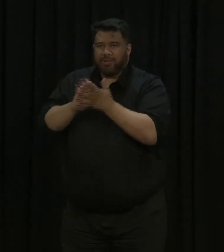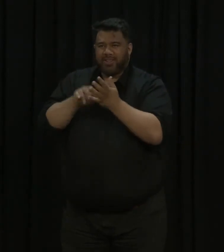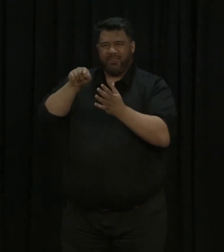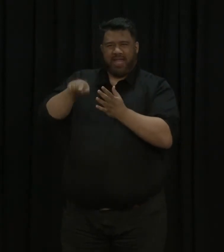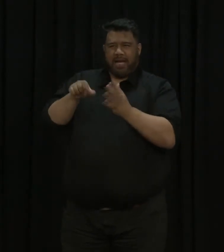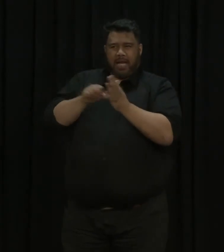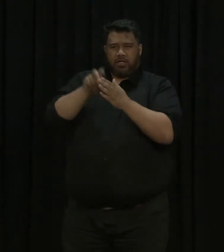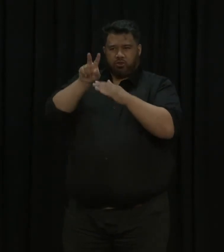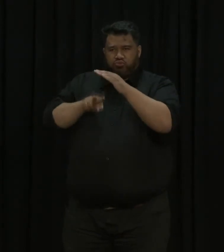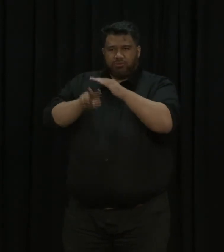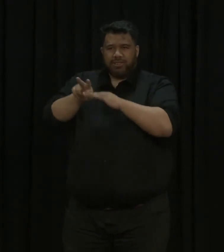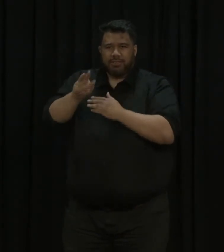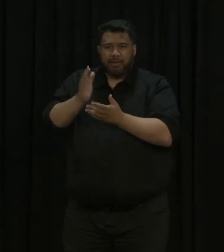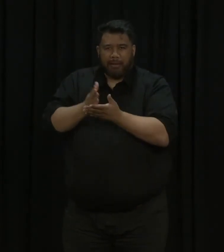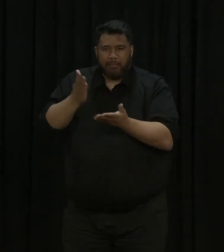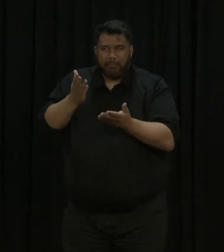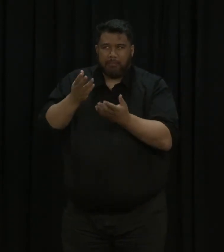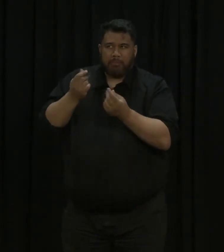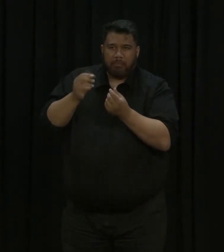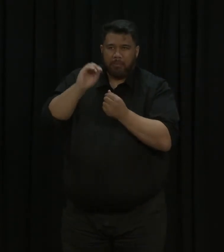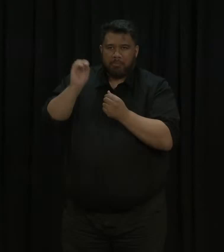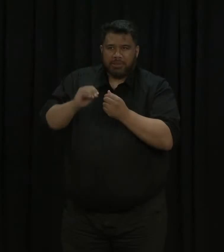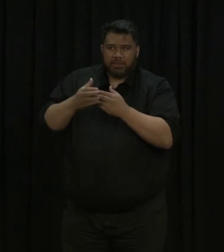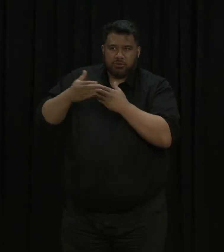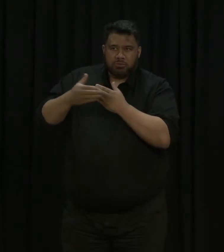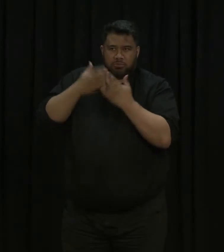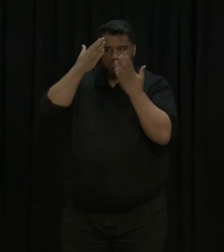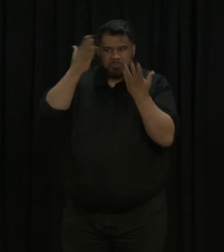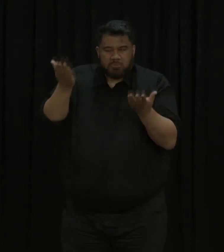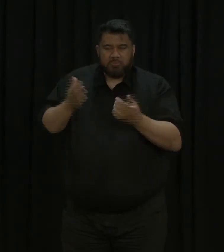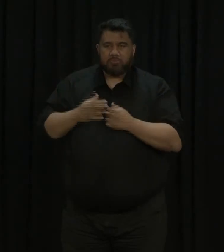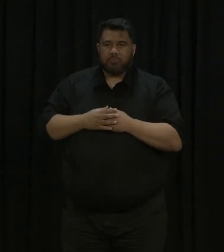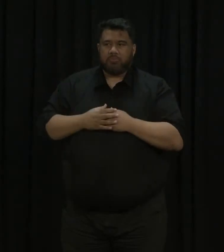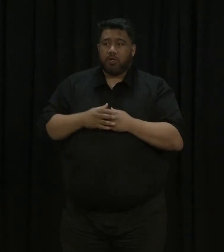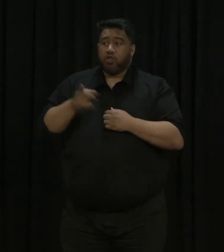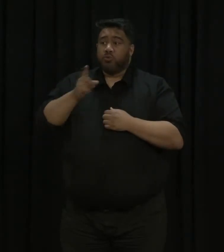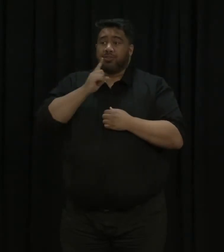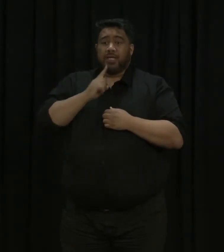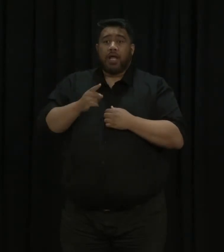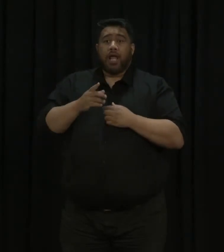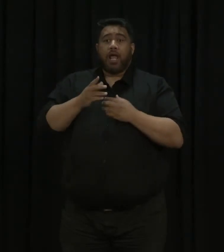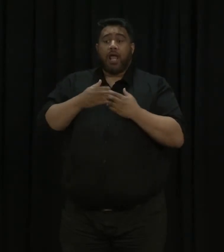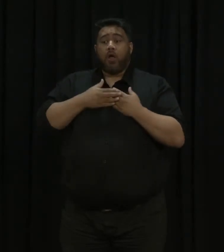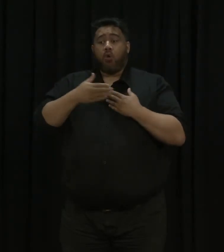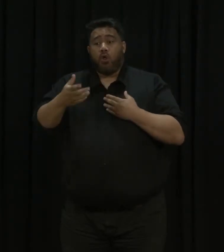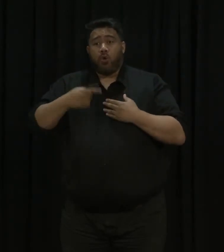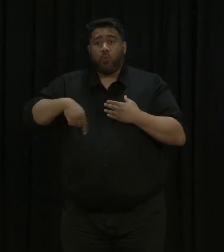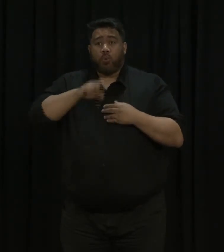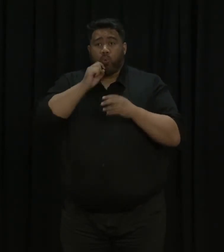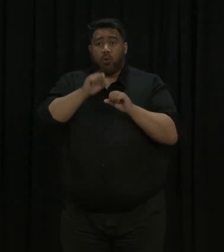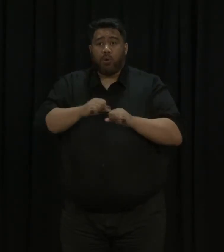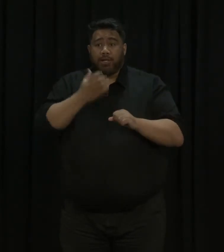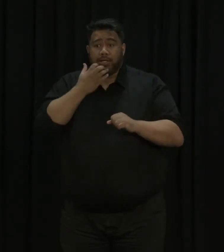But we know that that's not going to be the predominant way that people that we're trying to reach now will be vaccinate. It will be from Auckland clinics and from us taking vaccinations to places. That makes it quite difficult